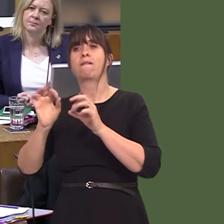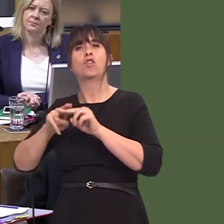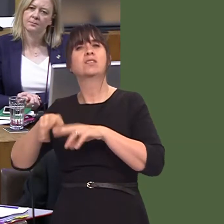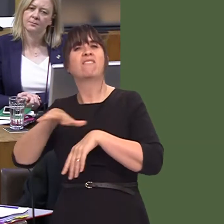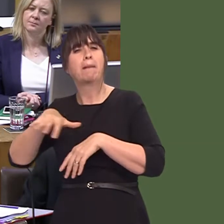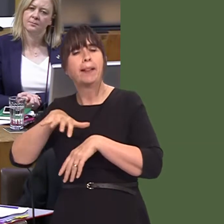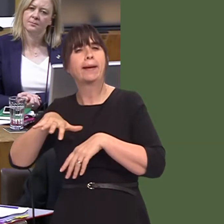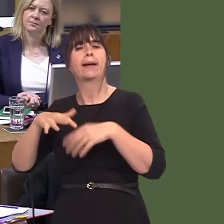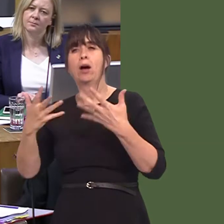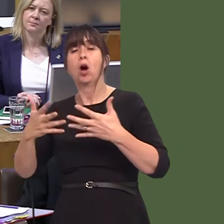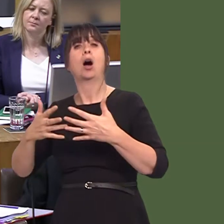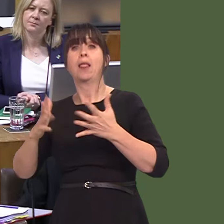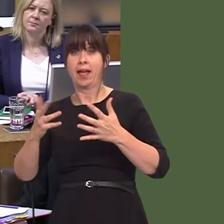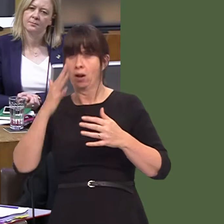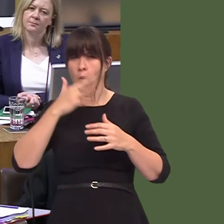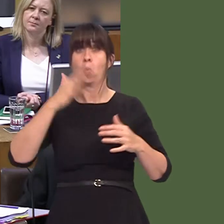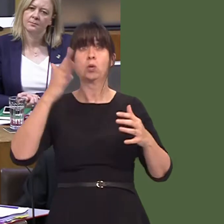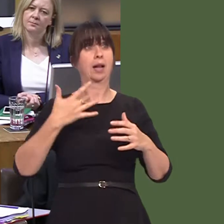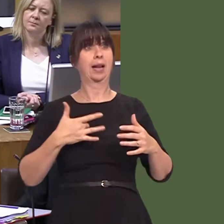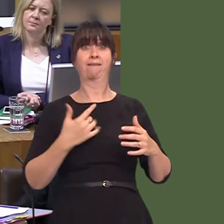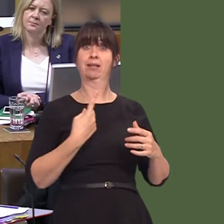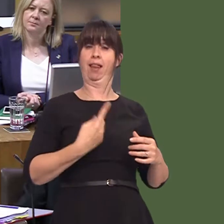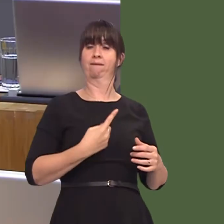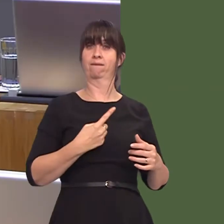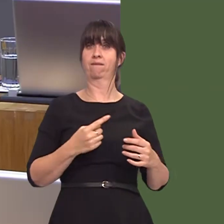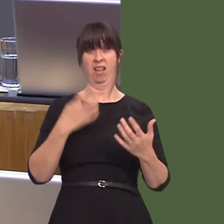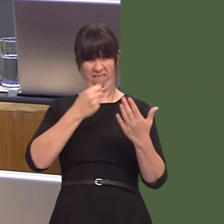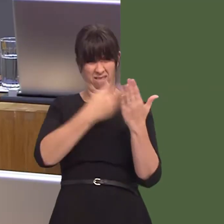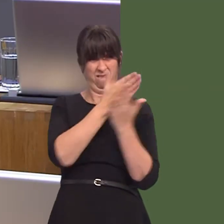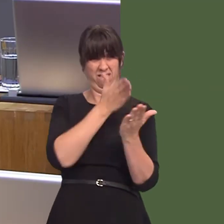suitable accommodation. It doesnít sound like torpor to me.